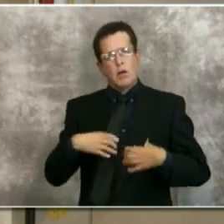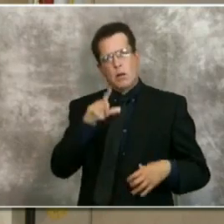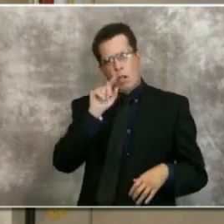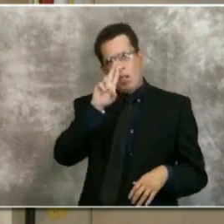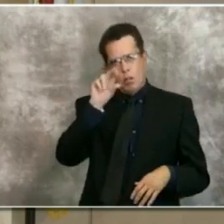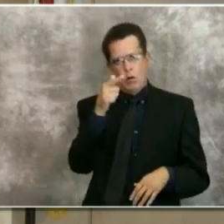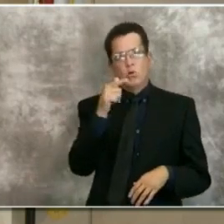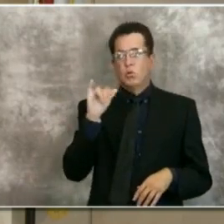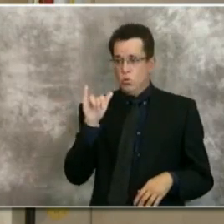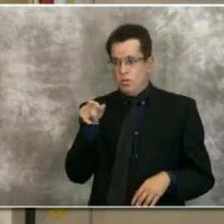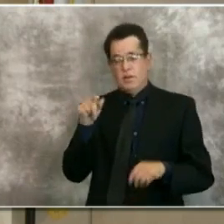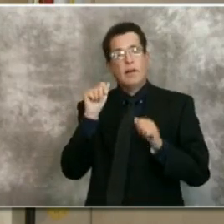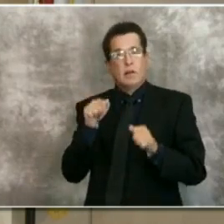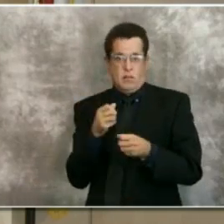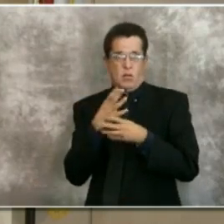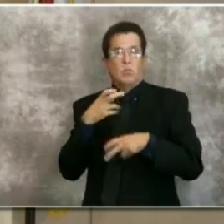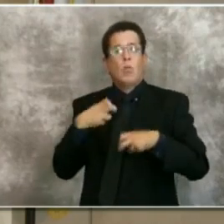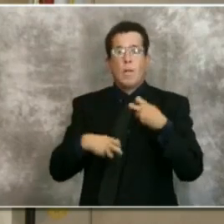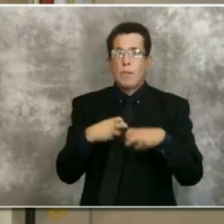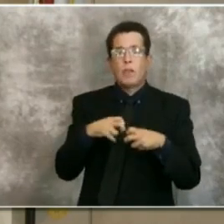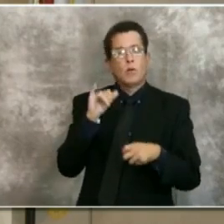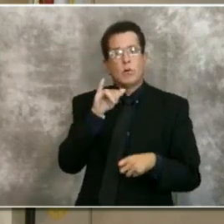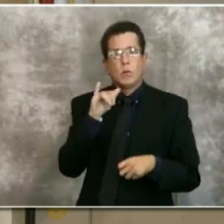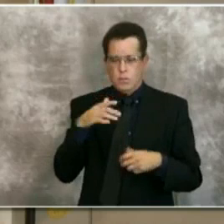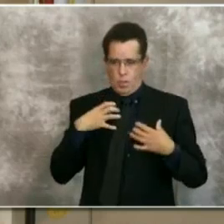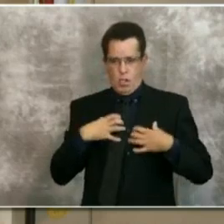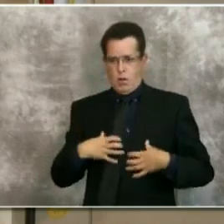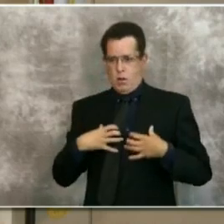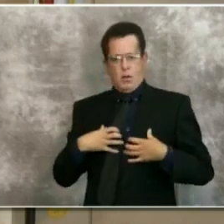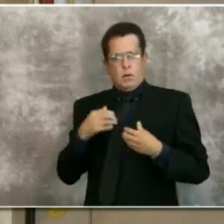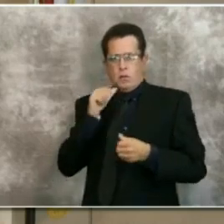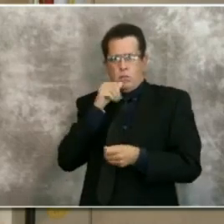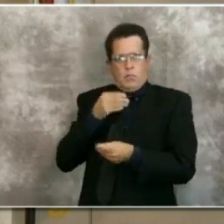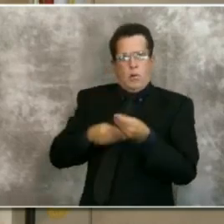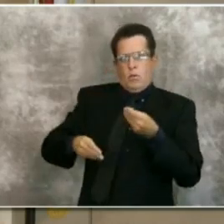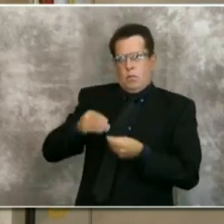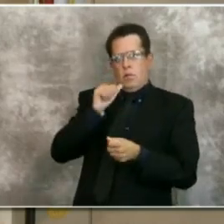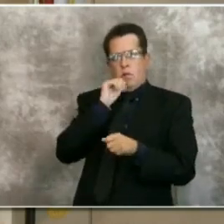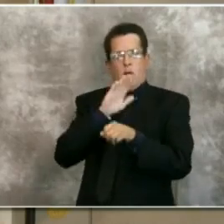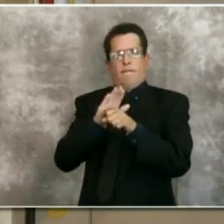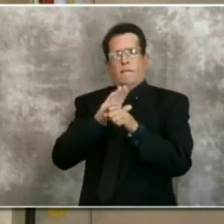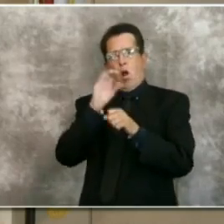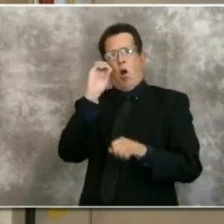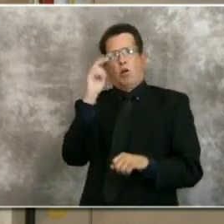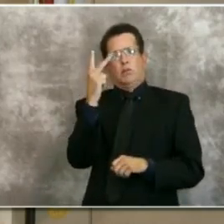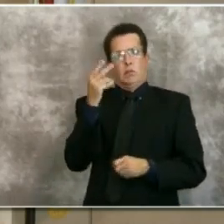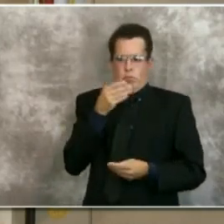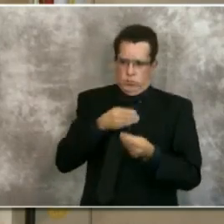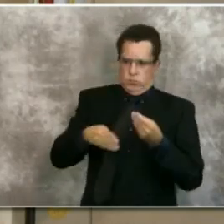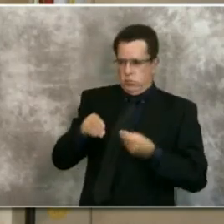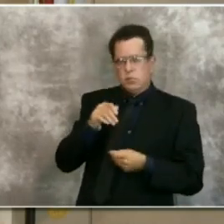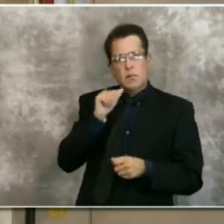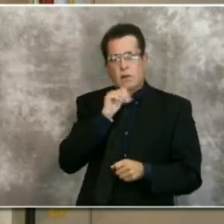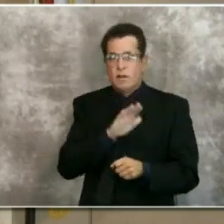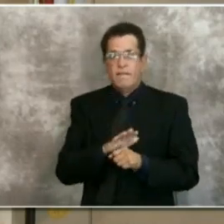IT CAUSES BLOOD CLOTTING IN GENERAL NOT JUST IN THE LONGS. CAN CREATE VERY SUBSTANTIAL